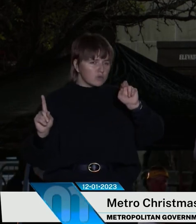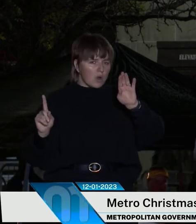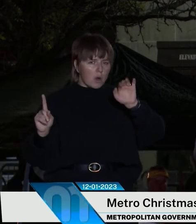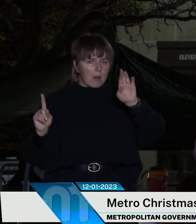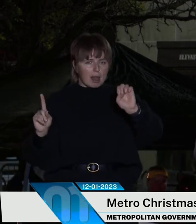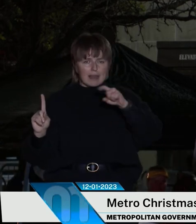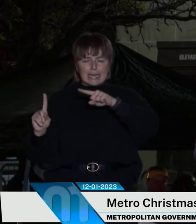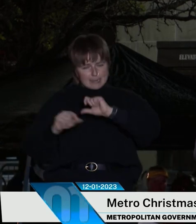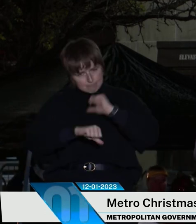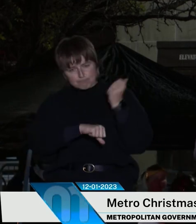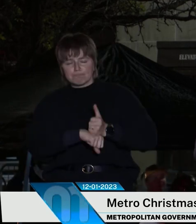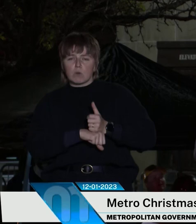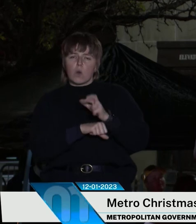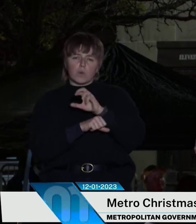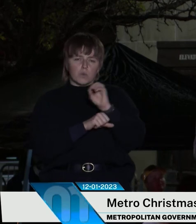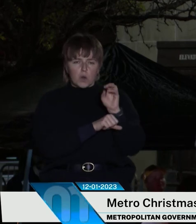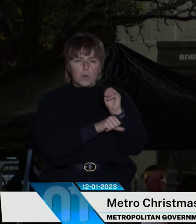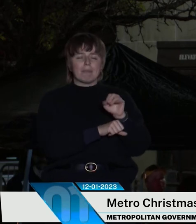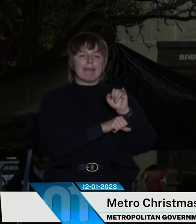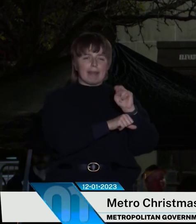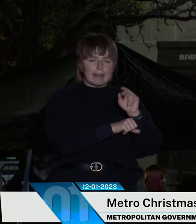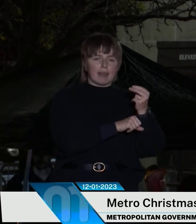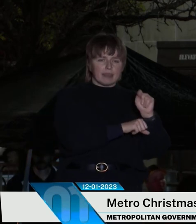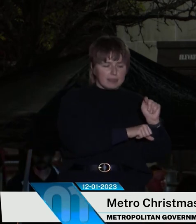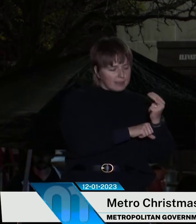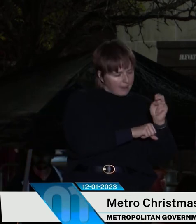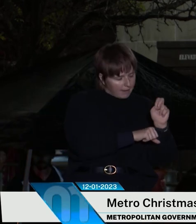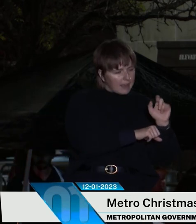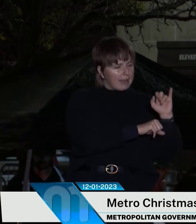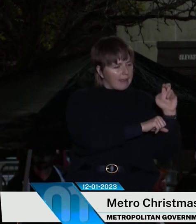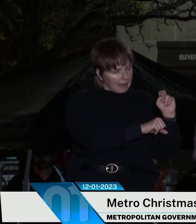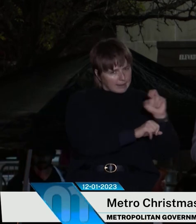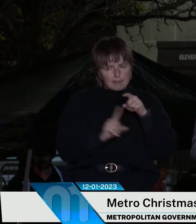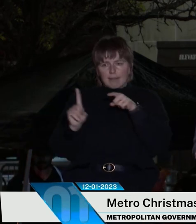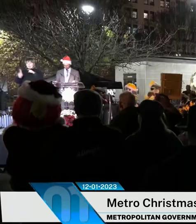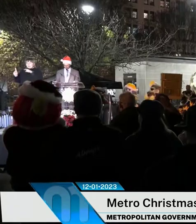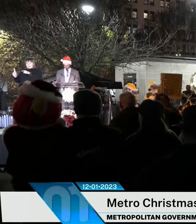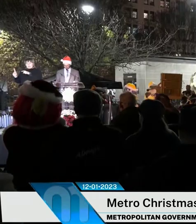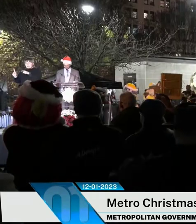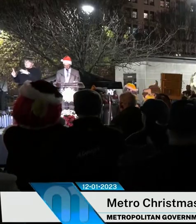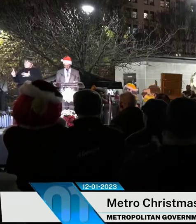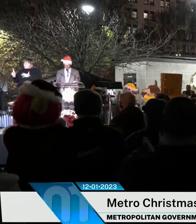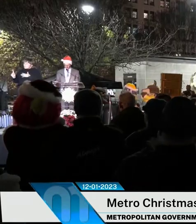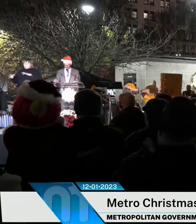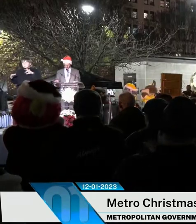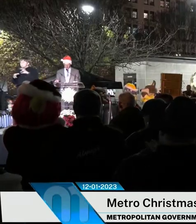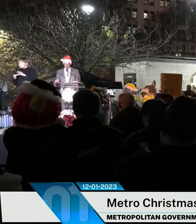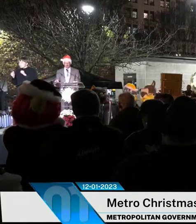CHARLIE STROBEL, WHO WAS FOUNDER OF ROOM IN THE END FRIEND OF THE